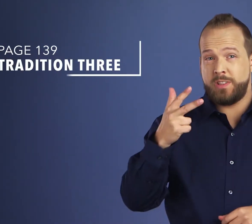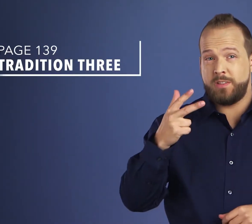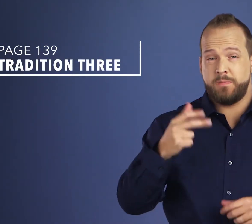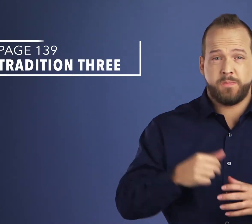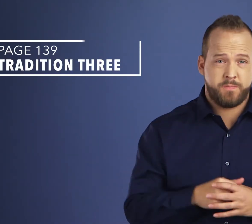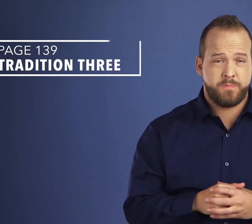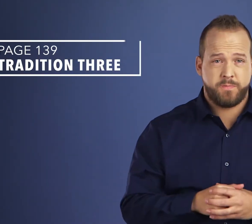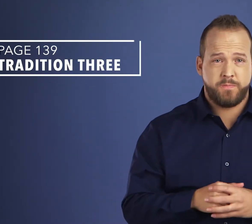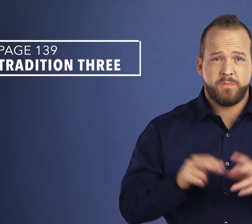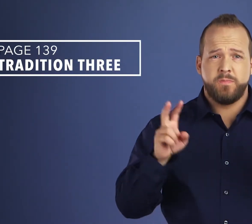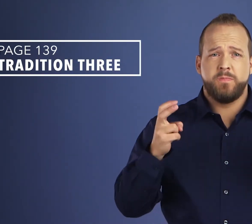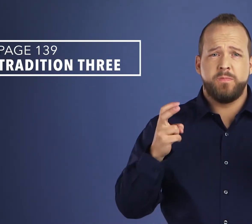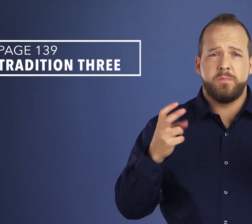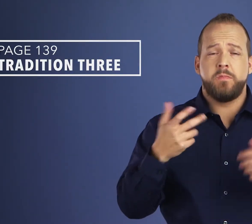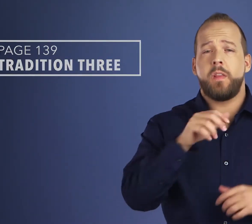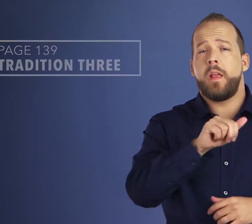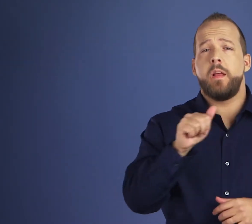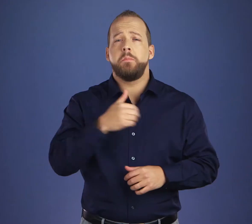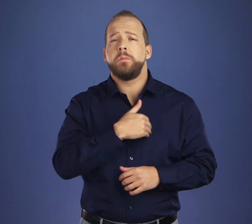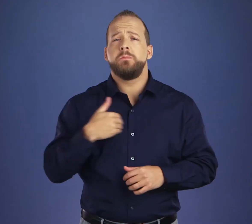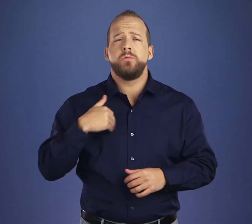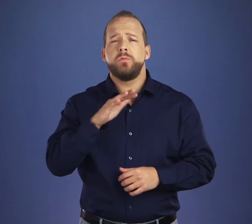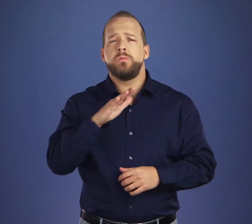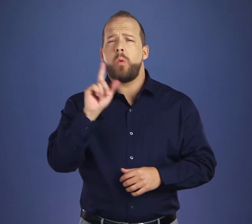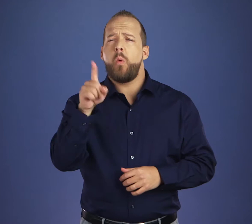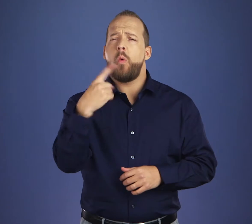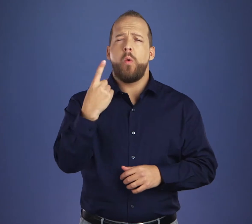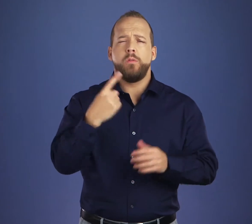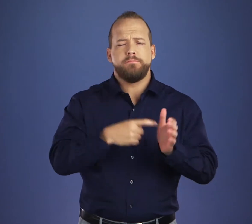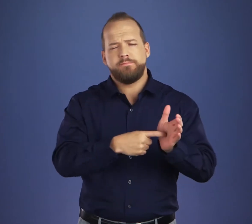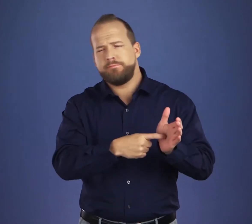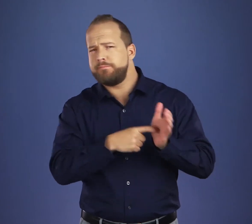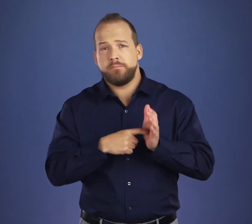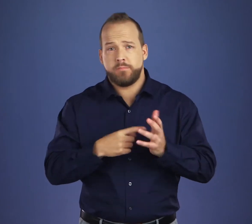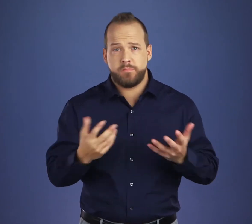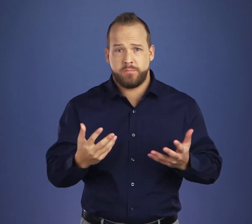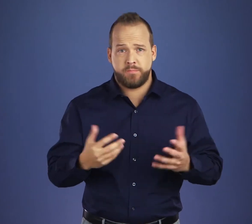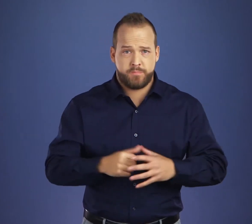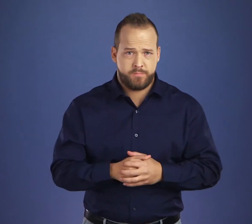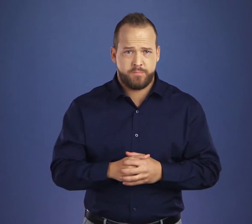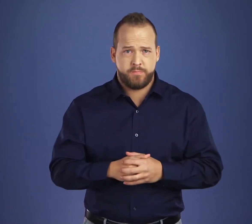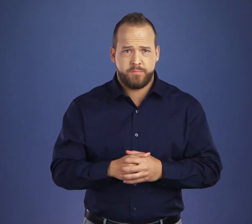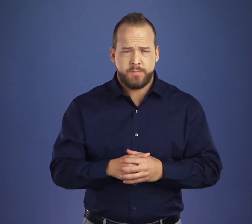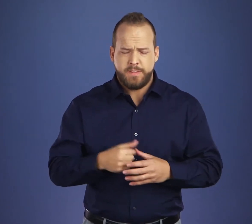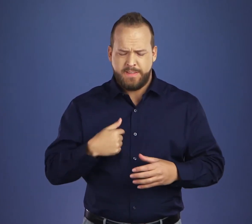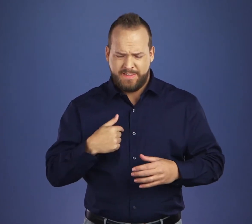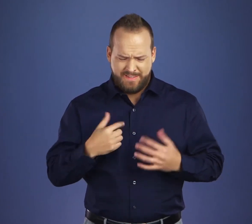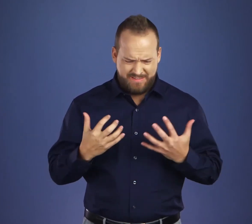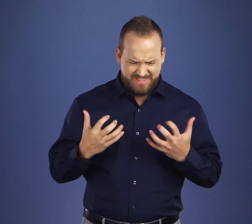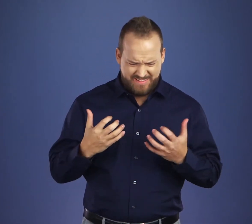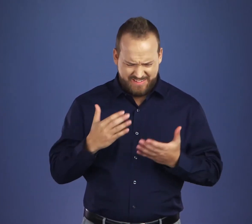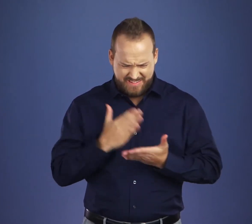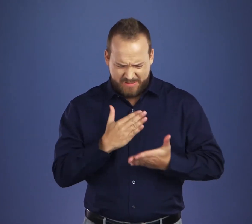Tradition Three “The only requirement for A.A. membership is a desire to stop drinking.”